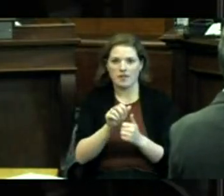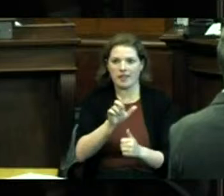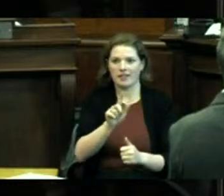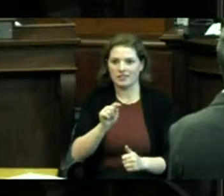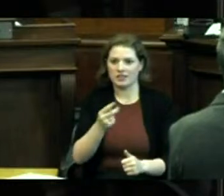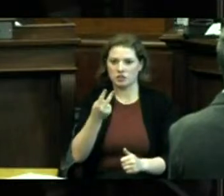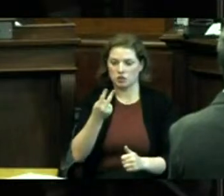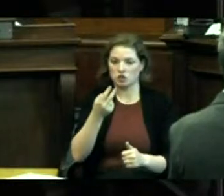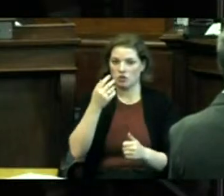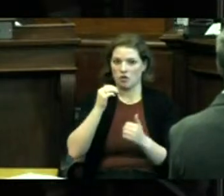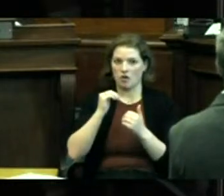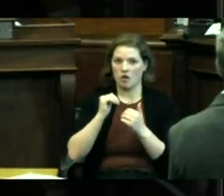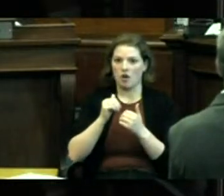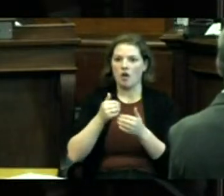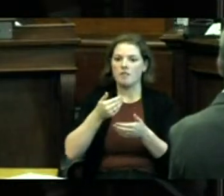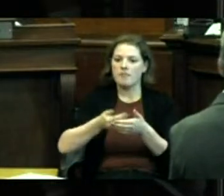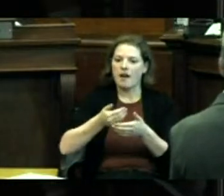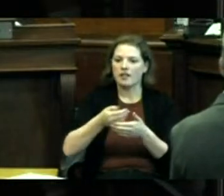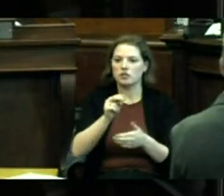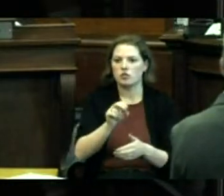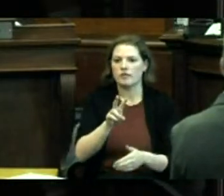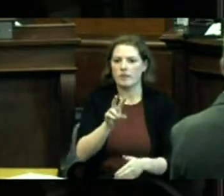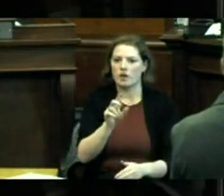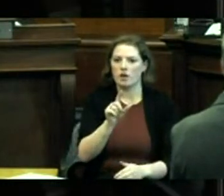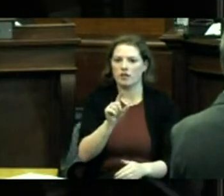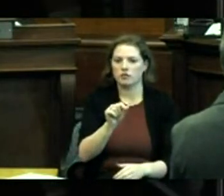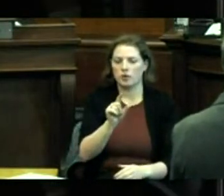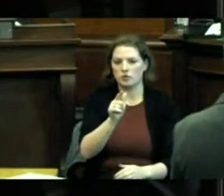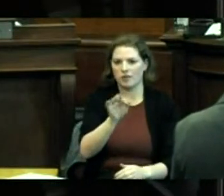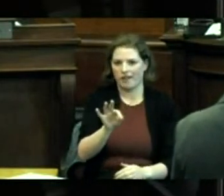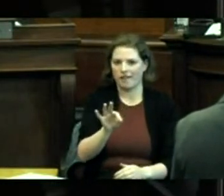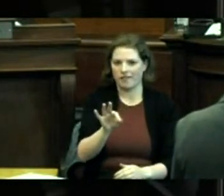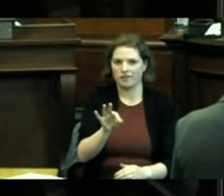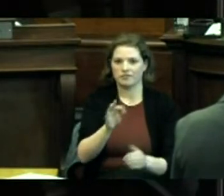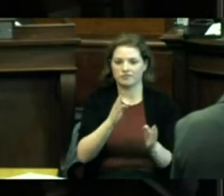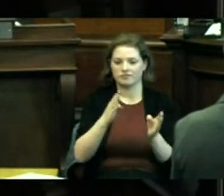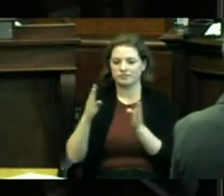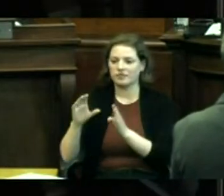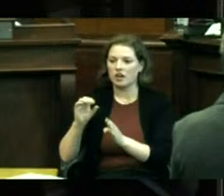requires us to come into